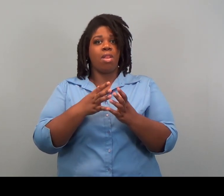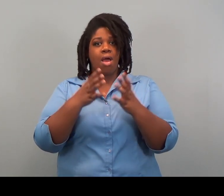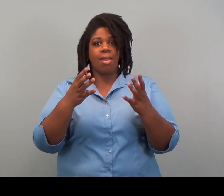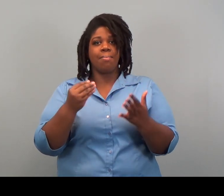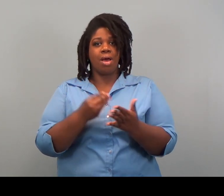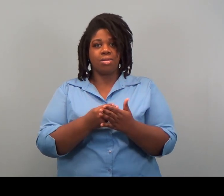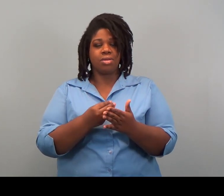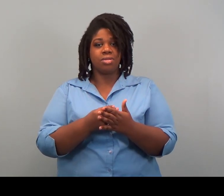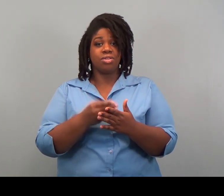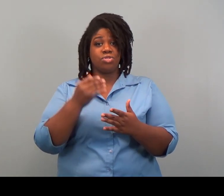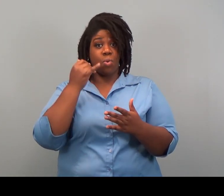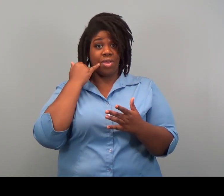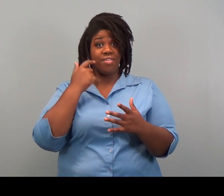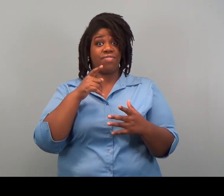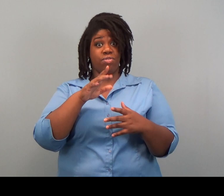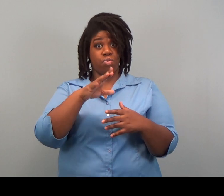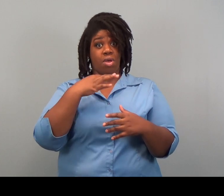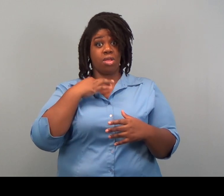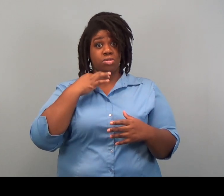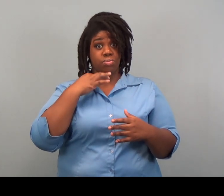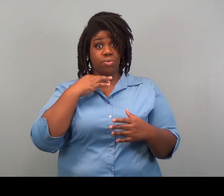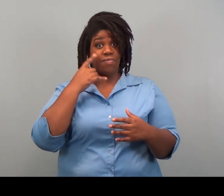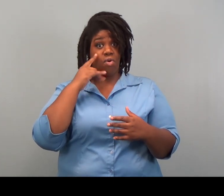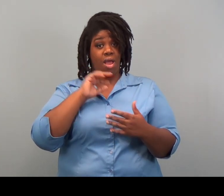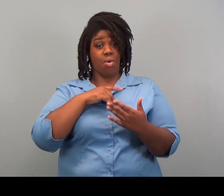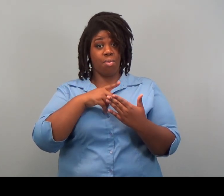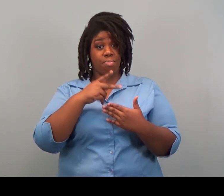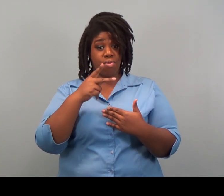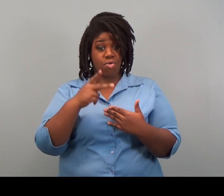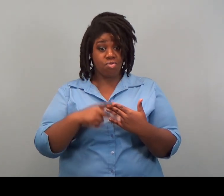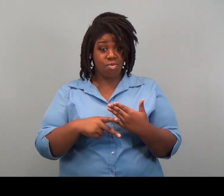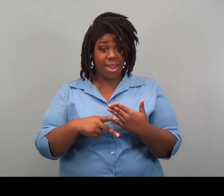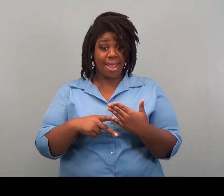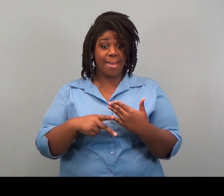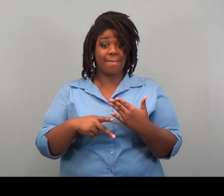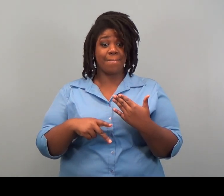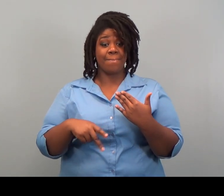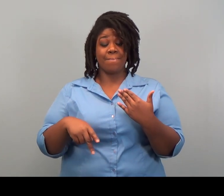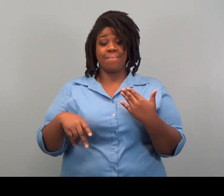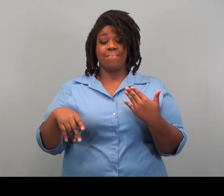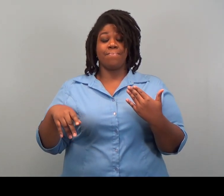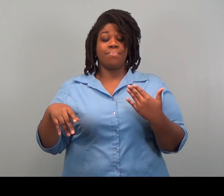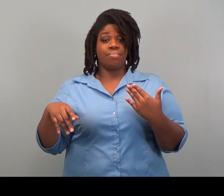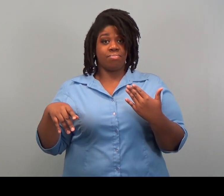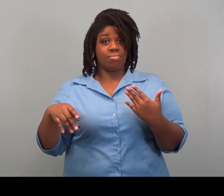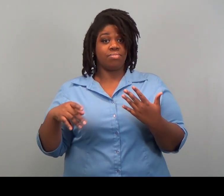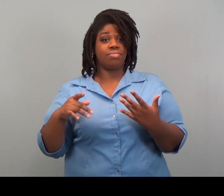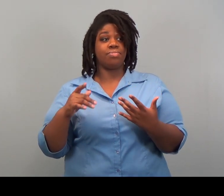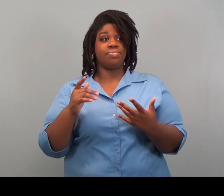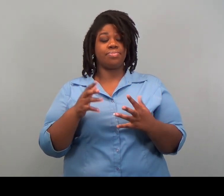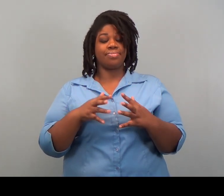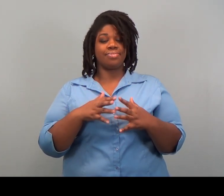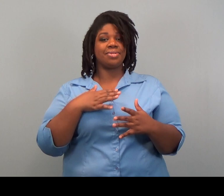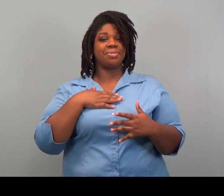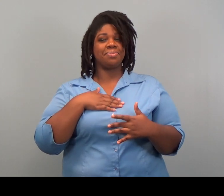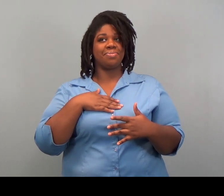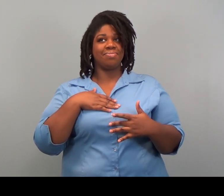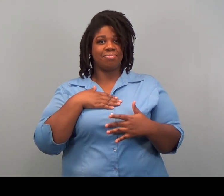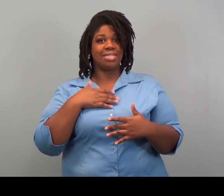So if you're within our income guidelines which are set according to eligibility for the Earned Income Tax Credit. I know that's jargon.